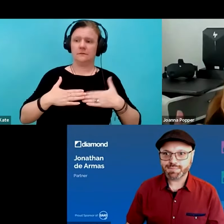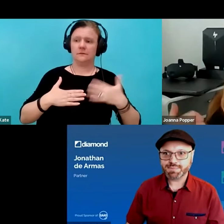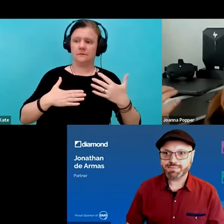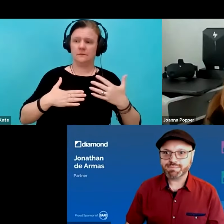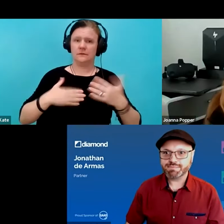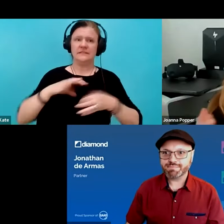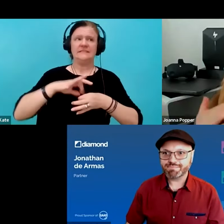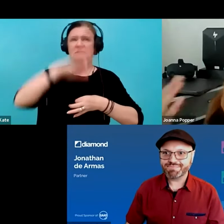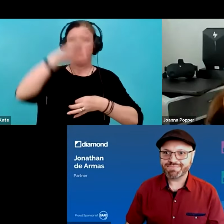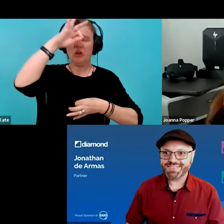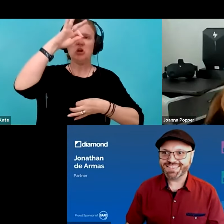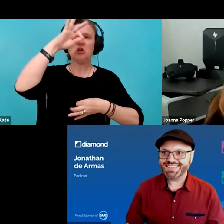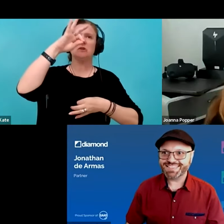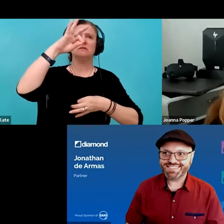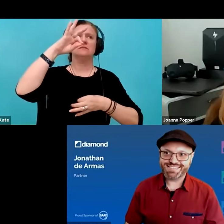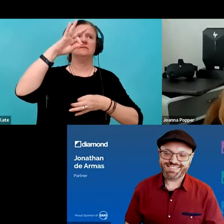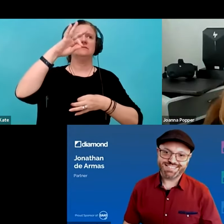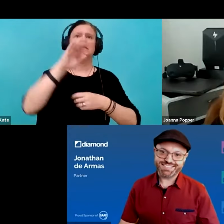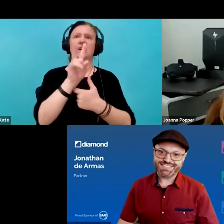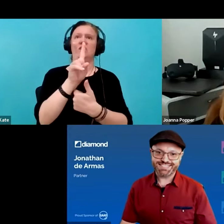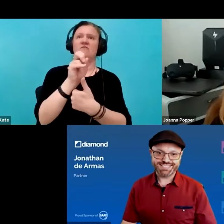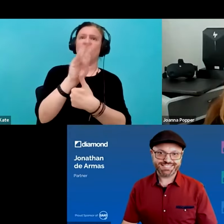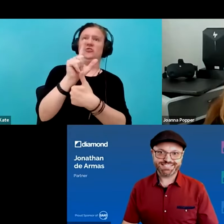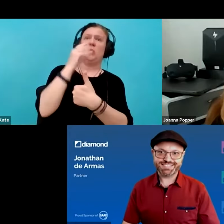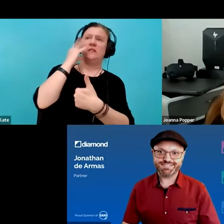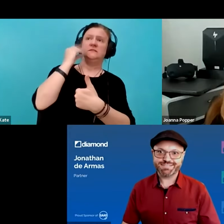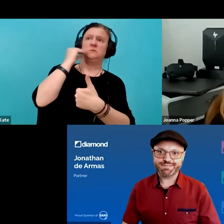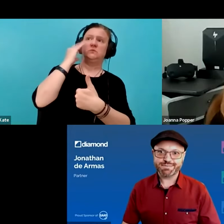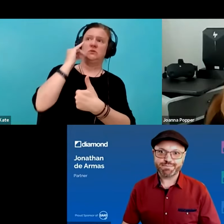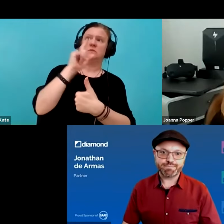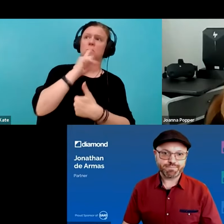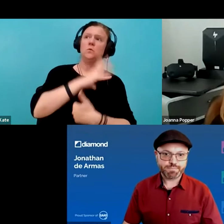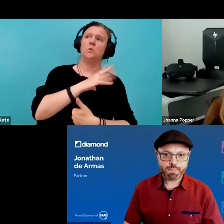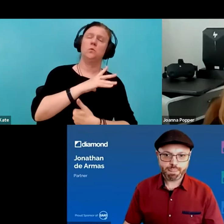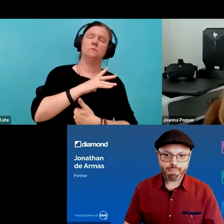spirit and you know the virtual experience is something that I find incredibly compelling.